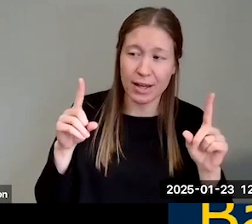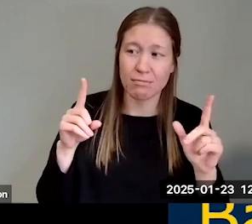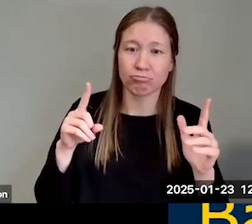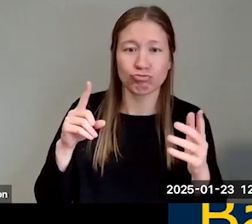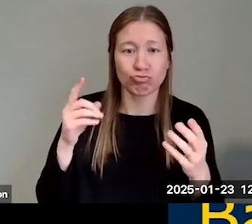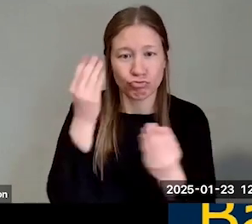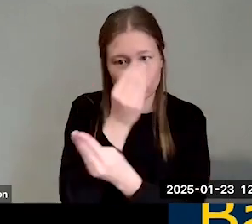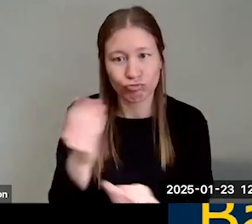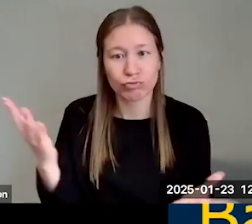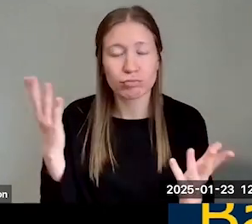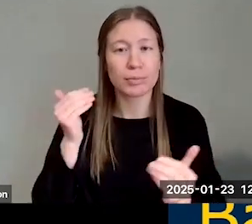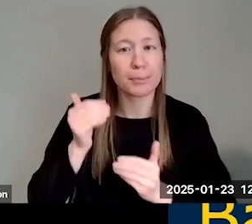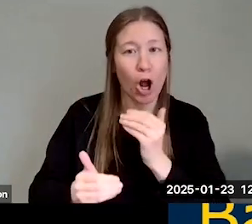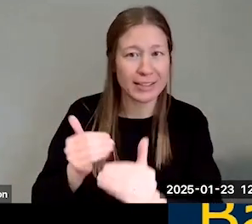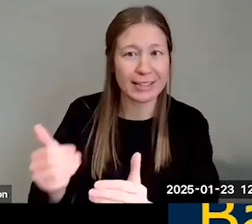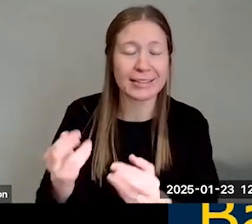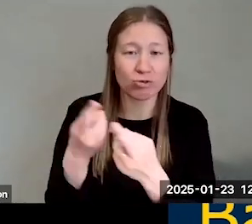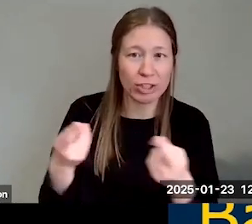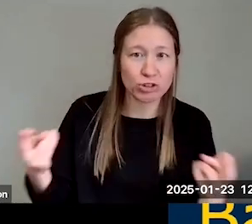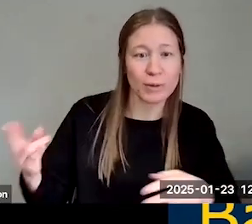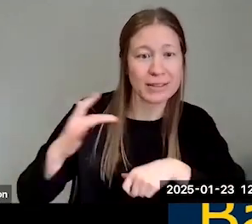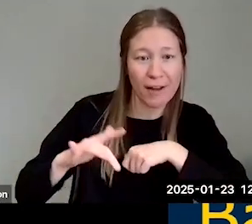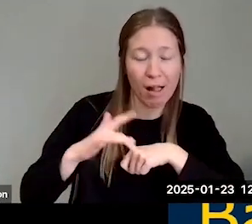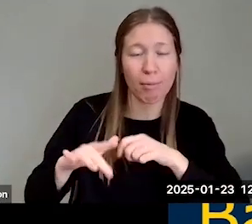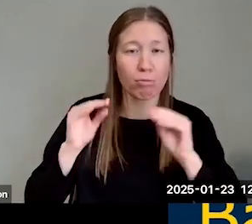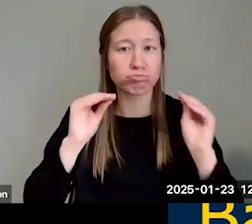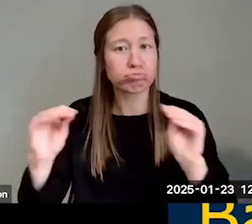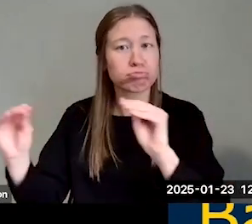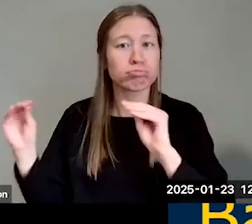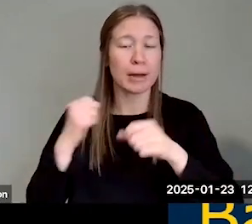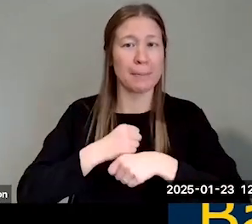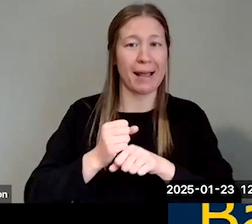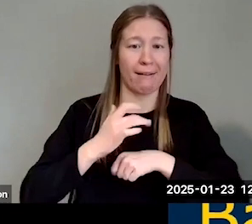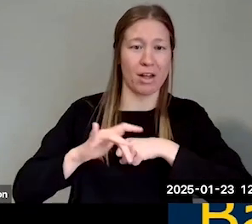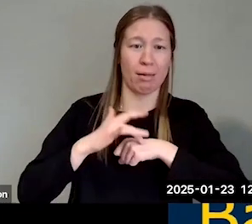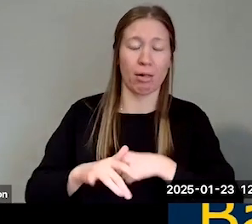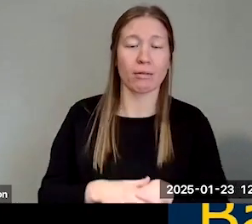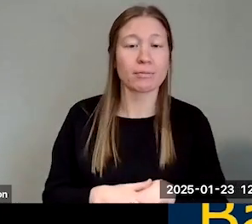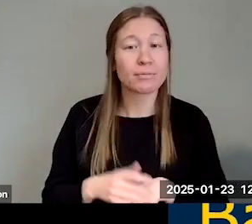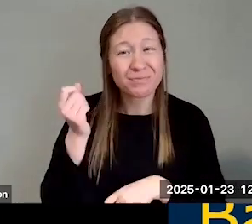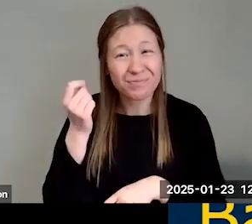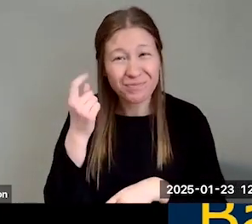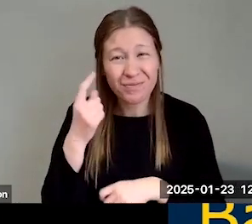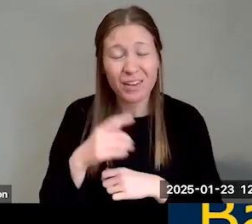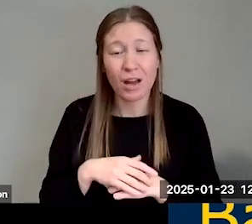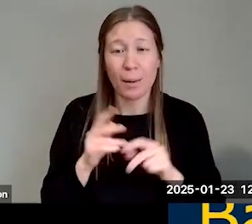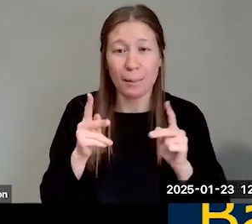and you can of course provide reminders that an individual, an employee is able to disclose